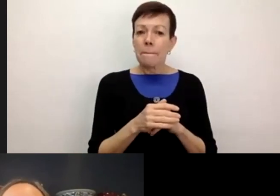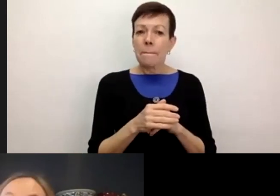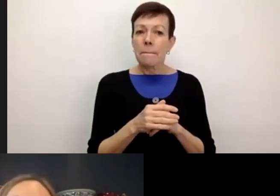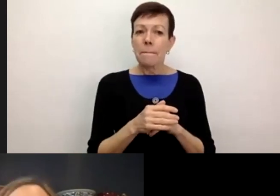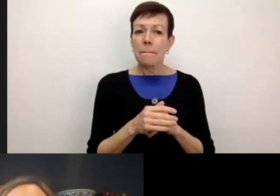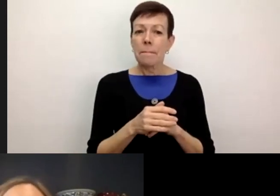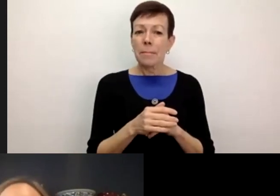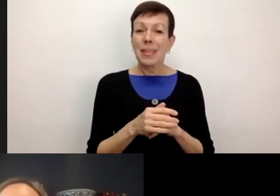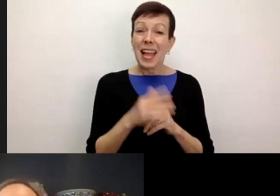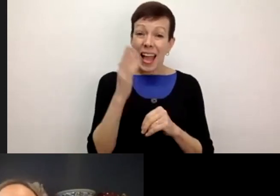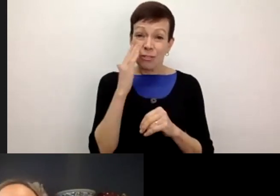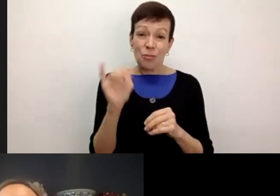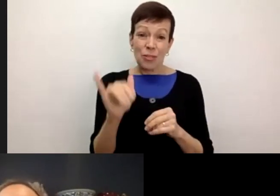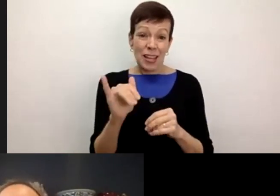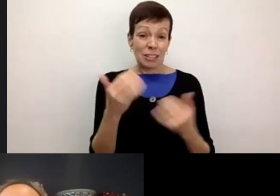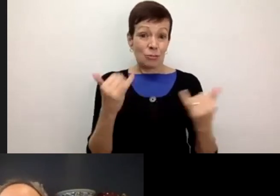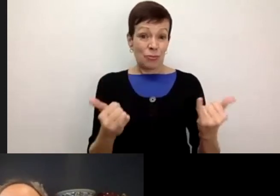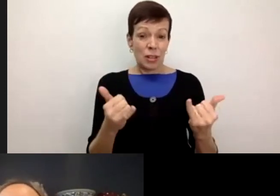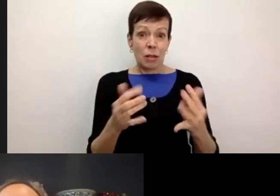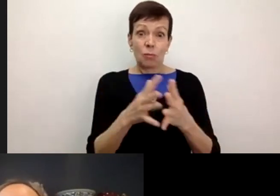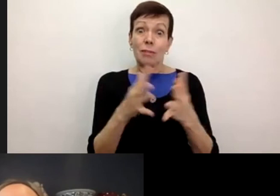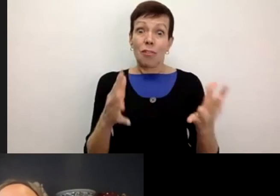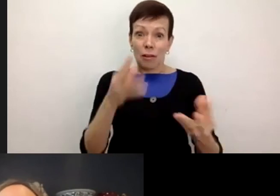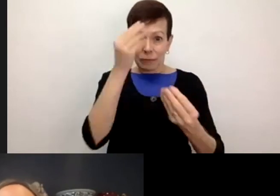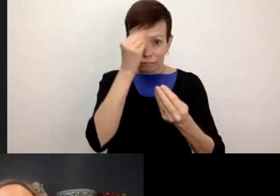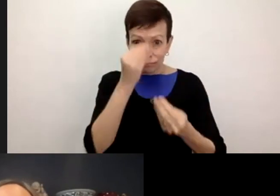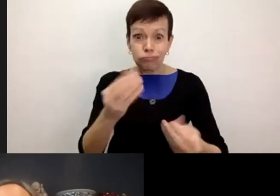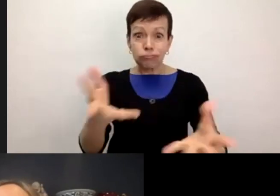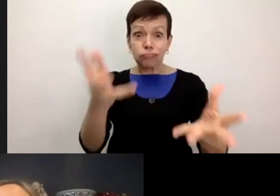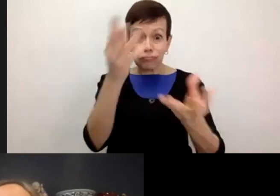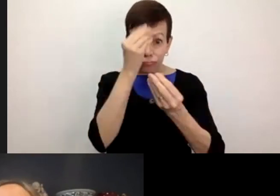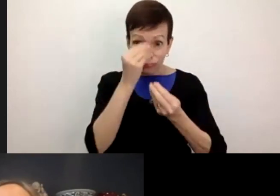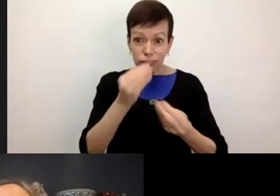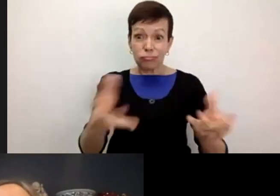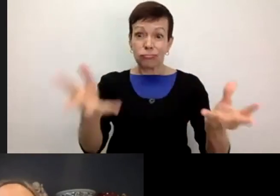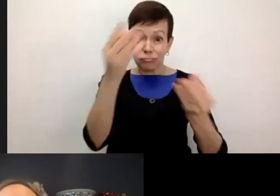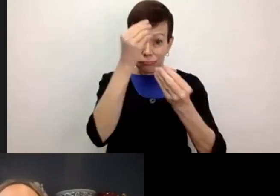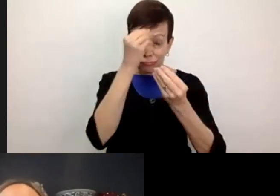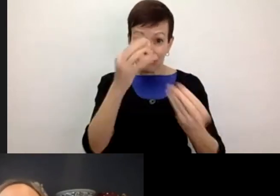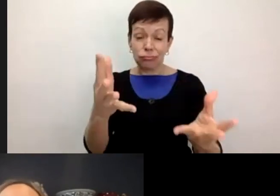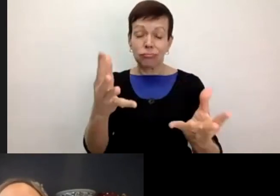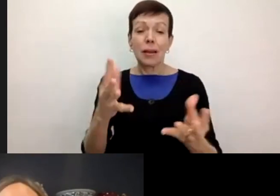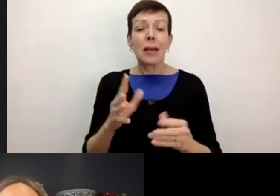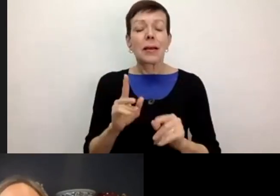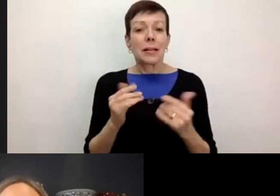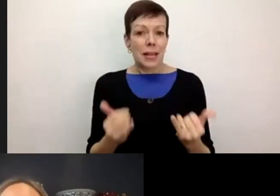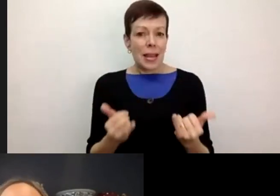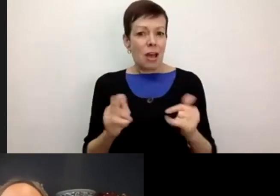It's a lot and I know that but we wanted to allow for some time for any questions that